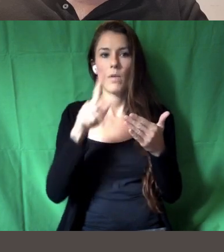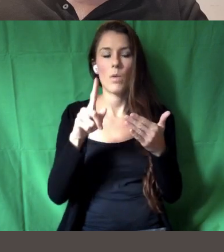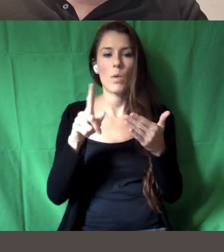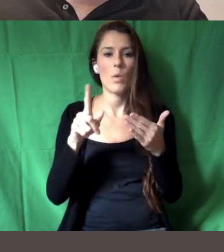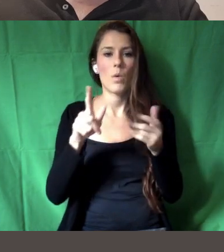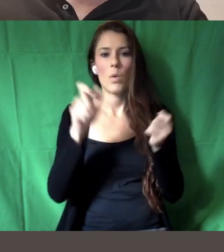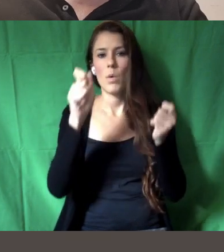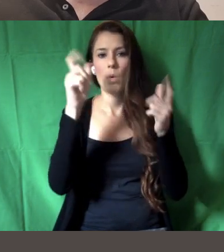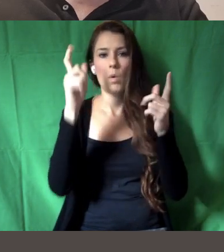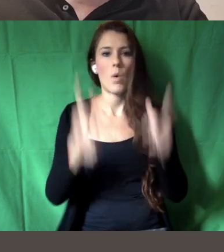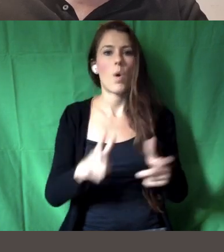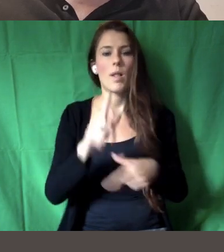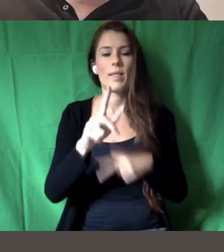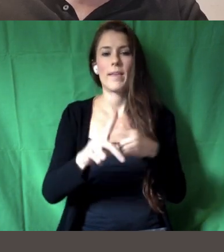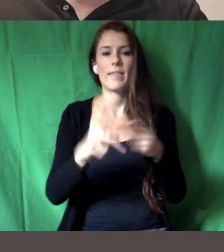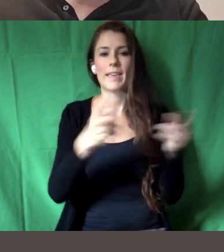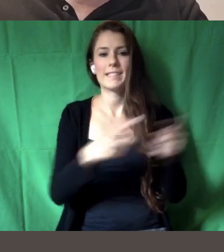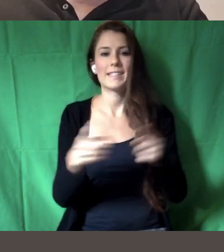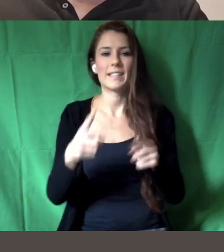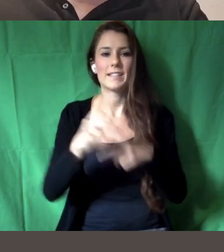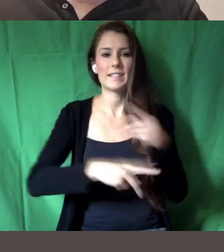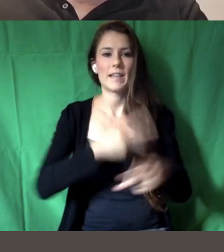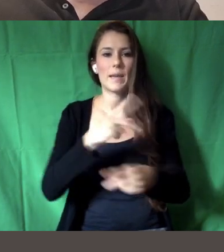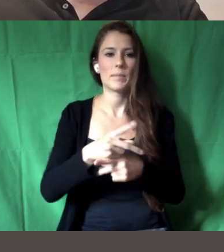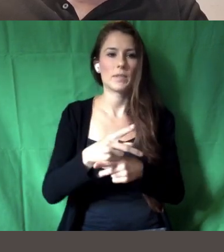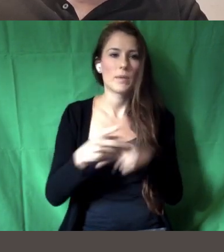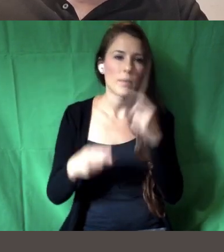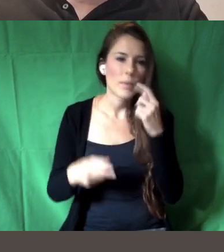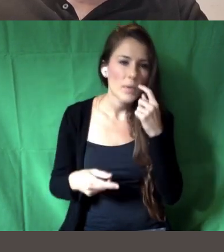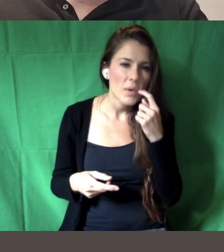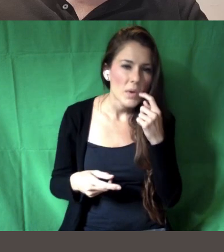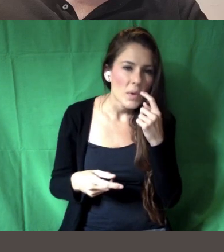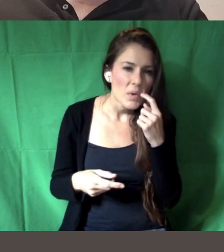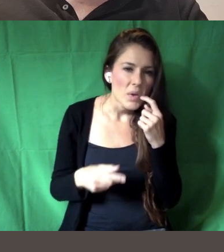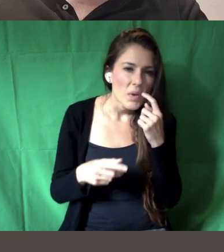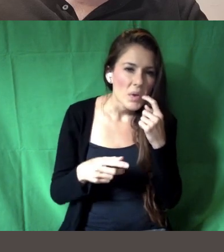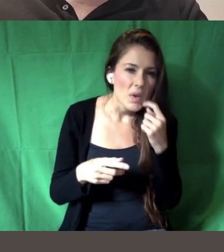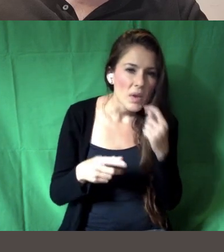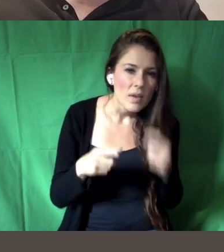for all these instance types. The clear winner in T family is T4g,